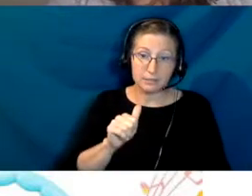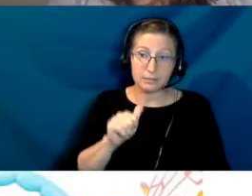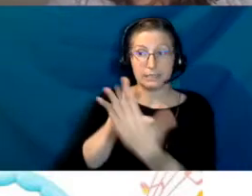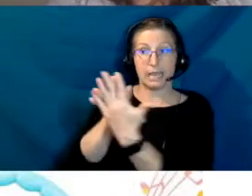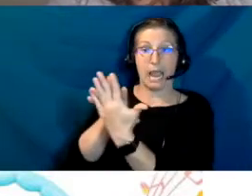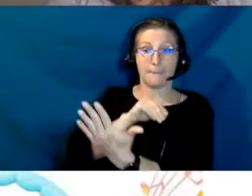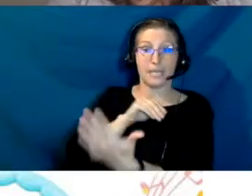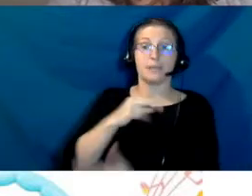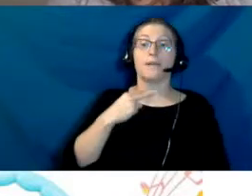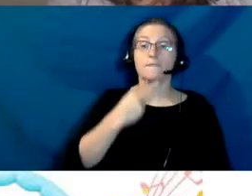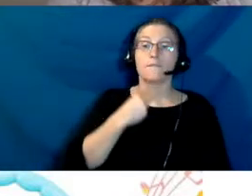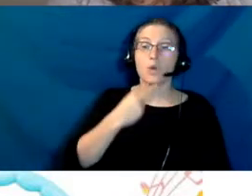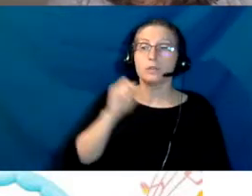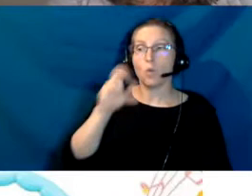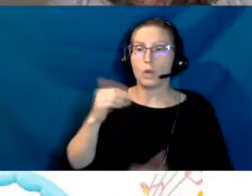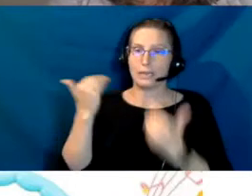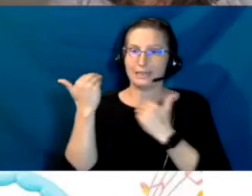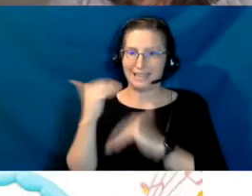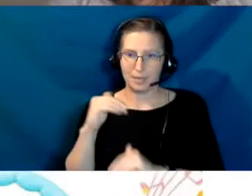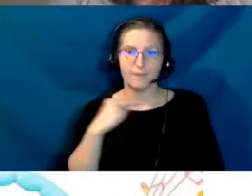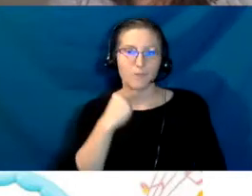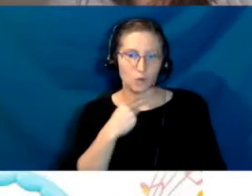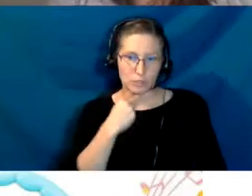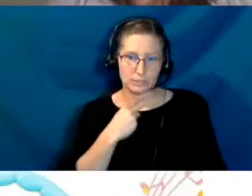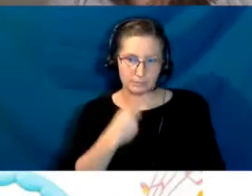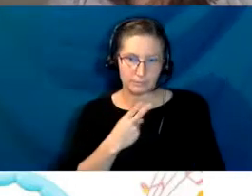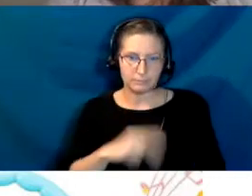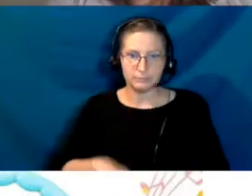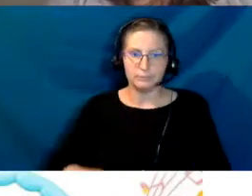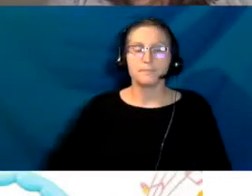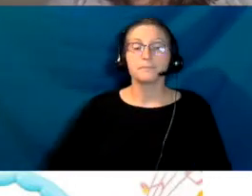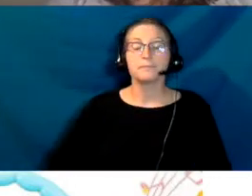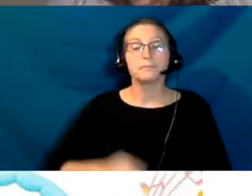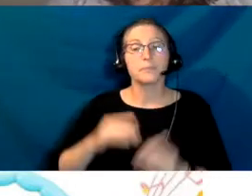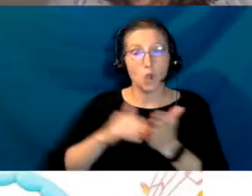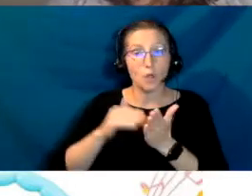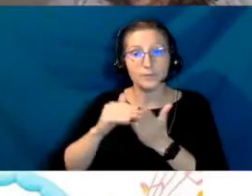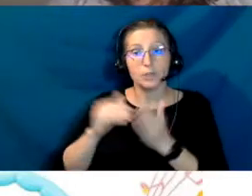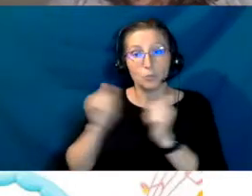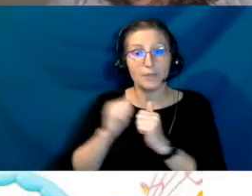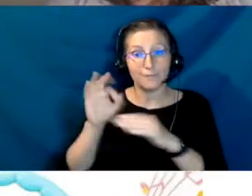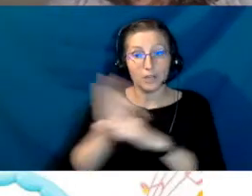have limited vocalizations. Children with a functional hearing loss might have a preference